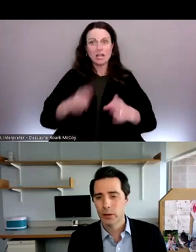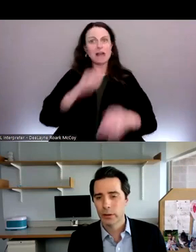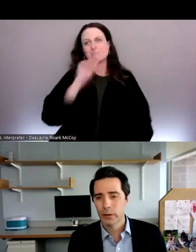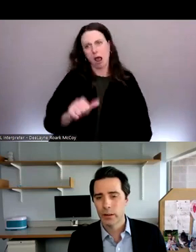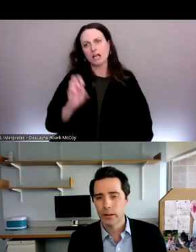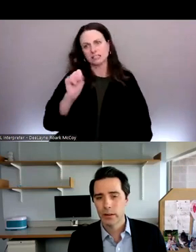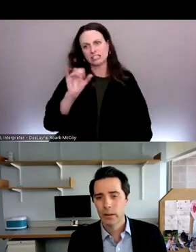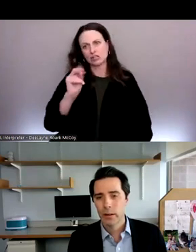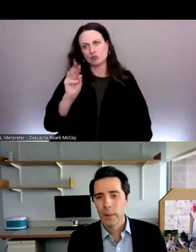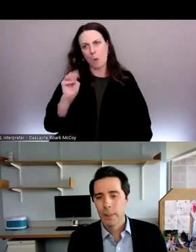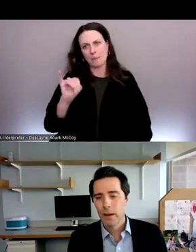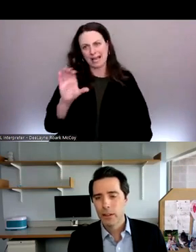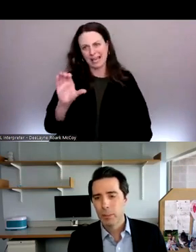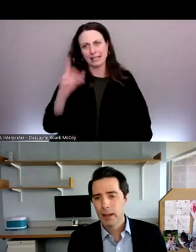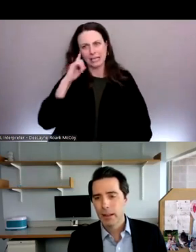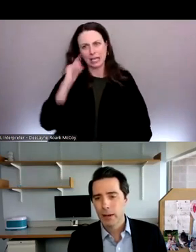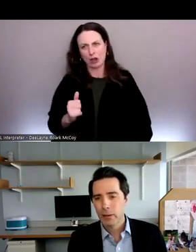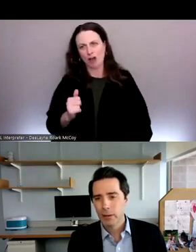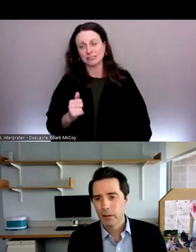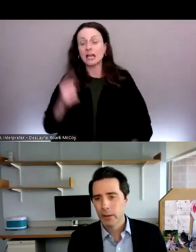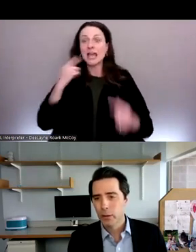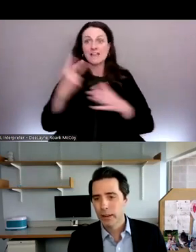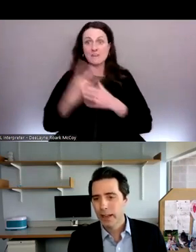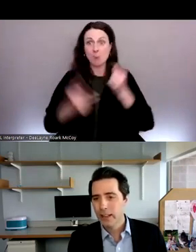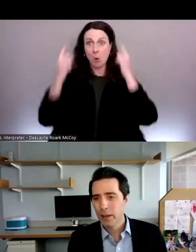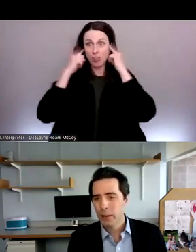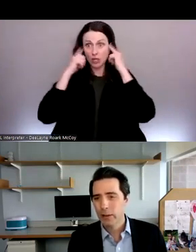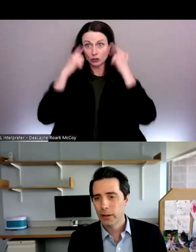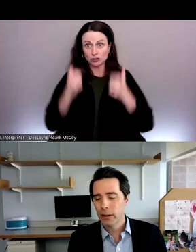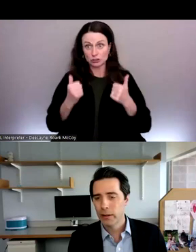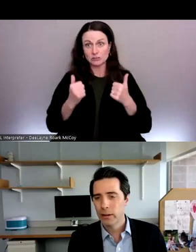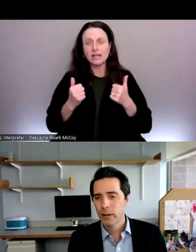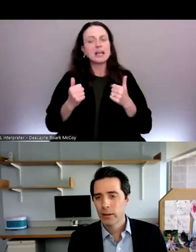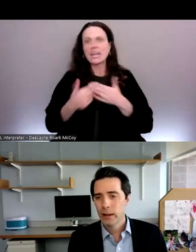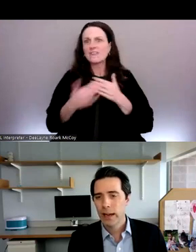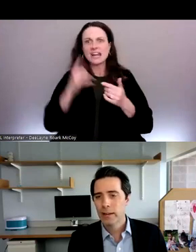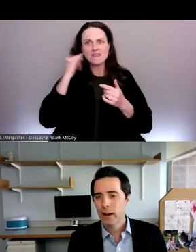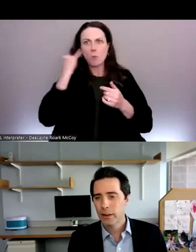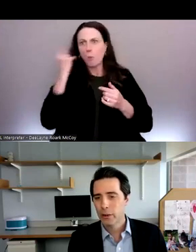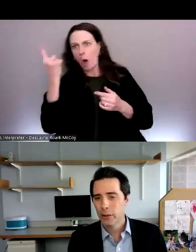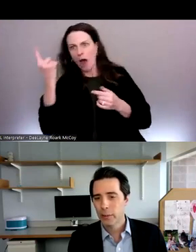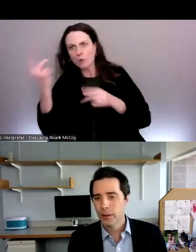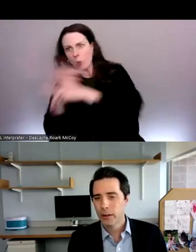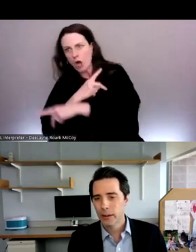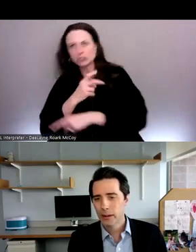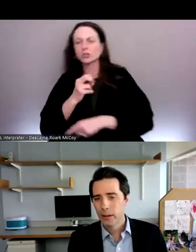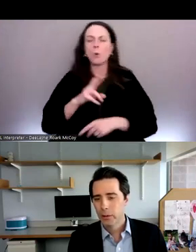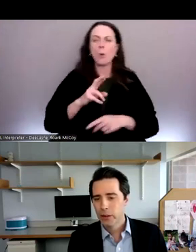neural hearing loss if it's bilateral including asymmetric